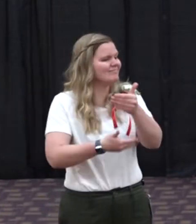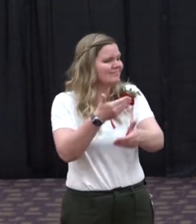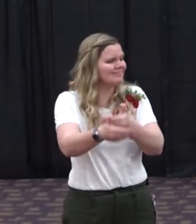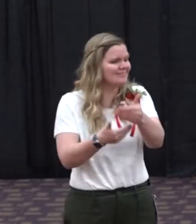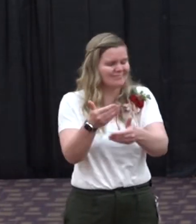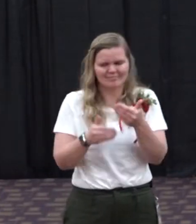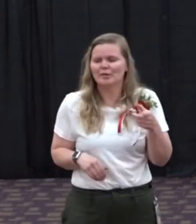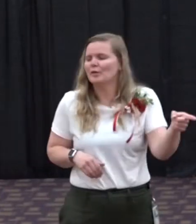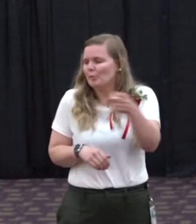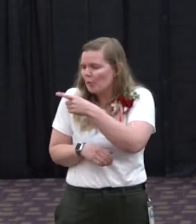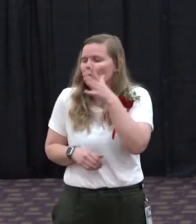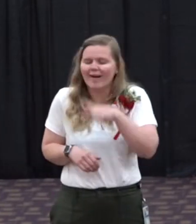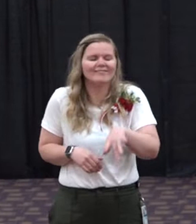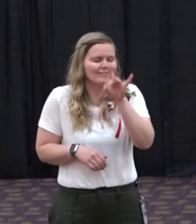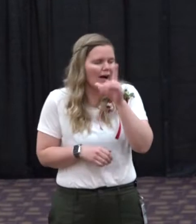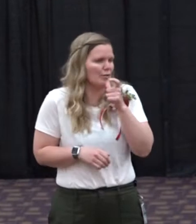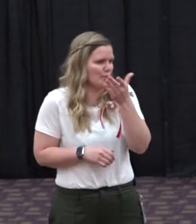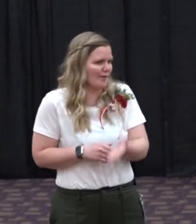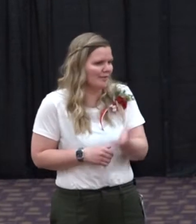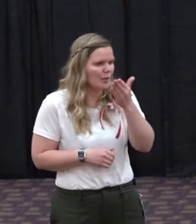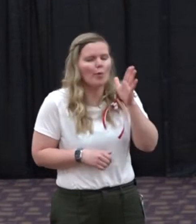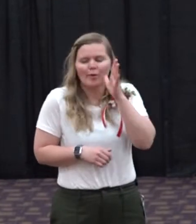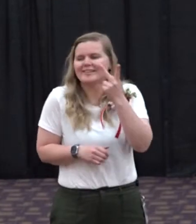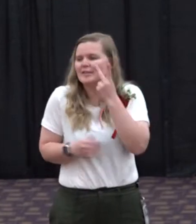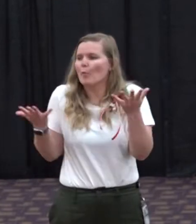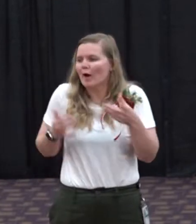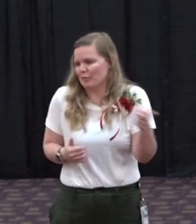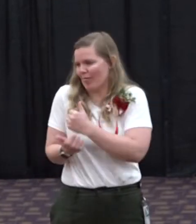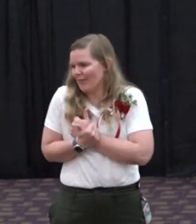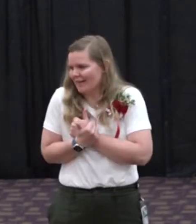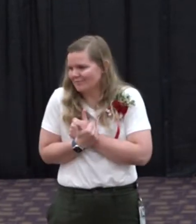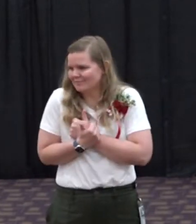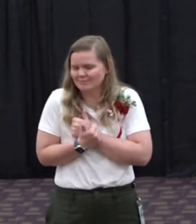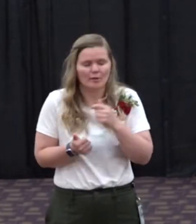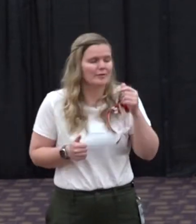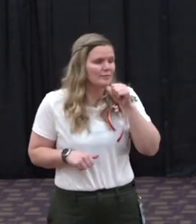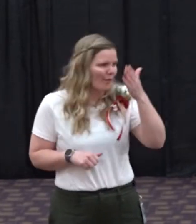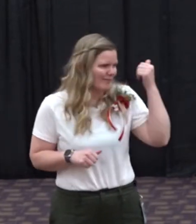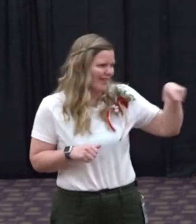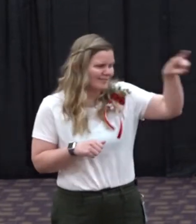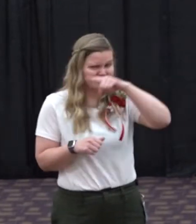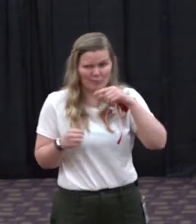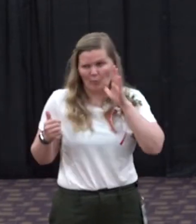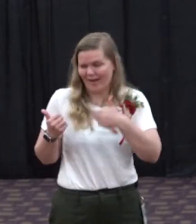And it's ok to try various things throughout the years to figure out who you are. And to see what you love.